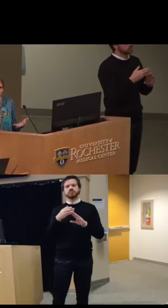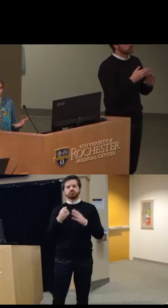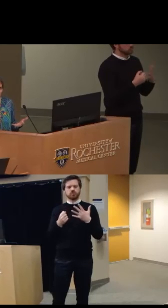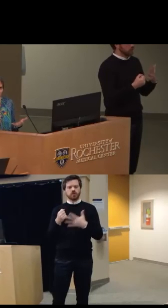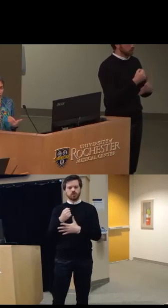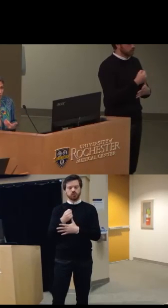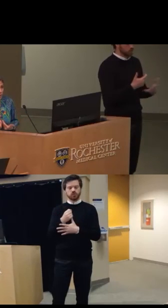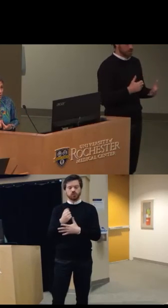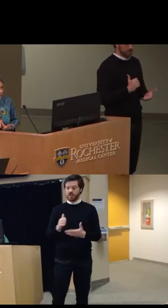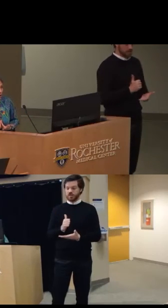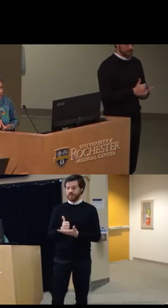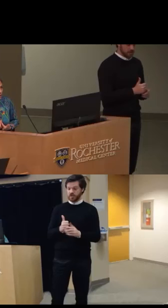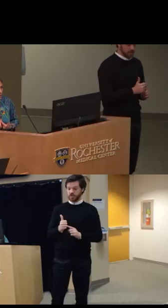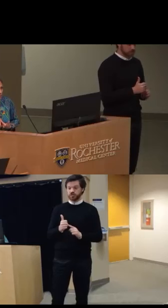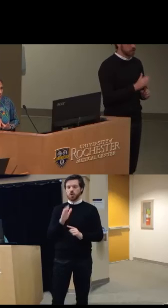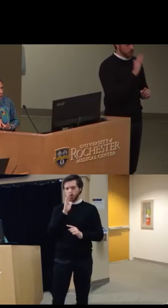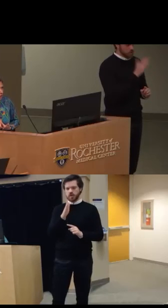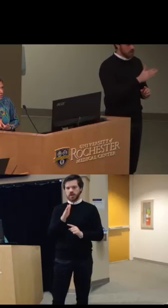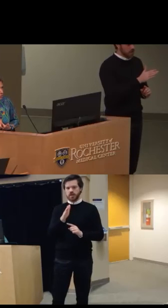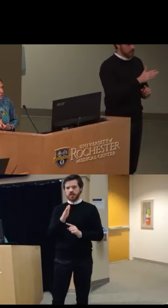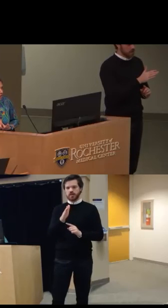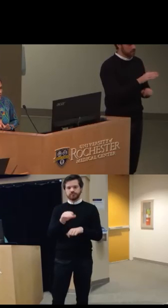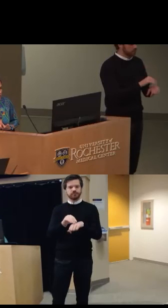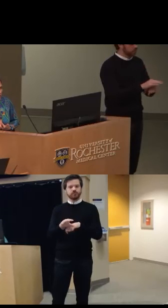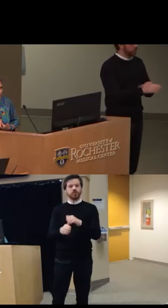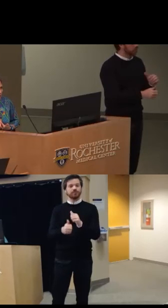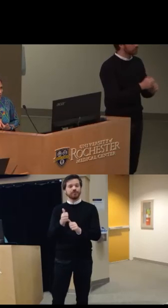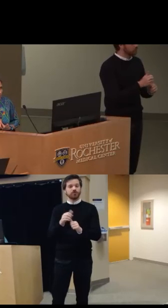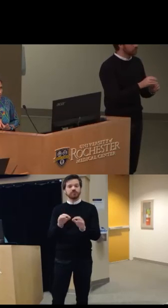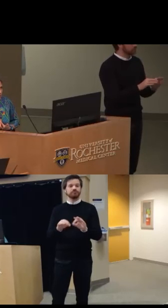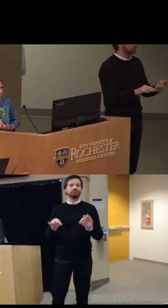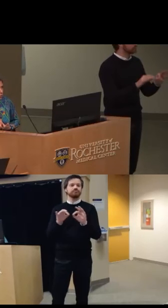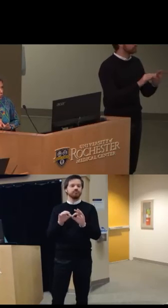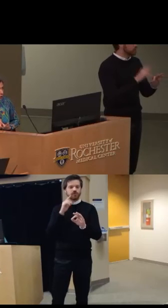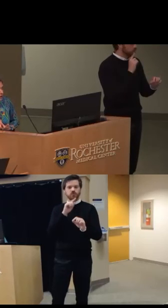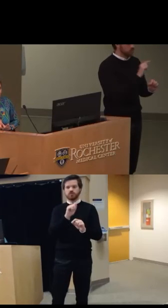interventions are going to be felt most quickly and most meaningfully um for those where they